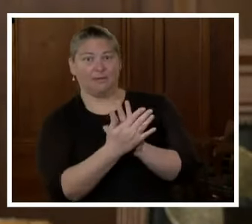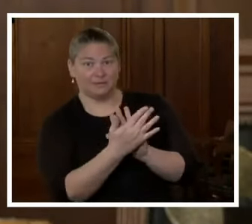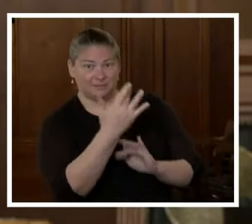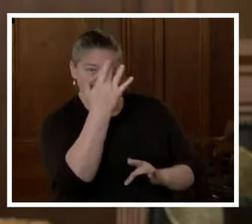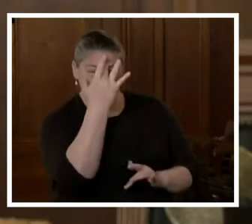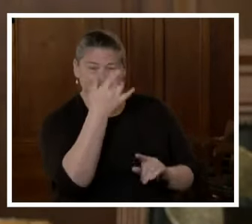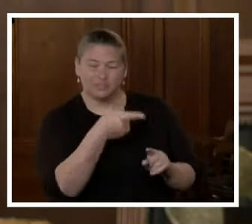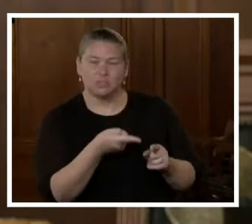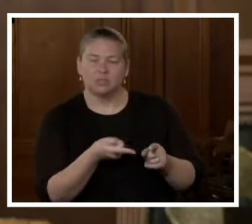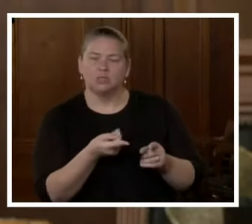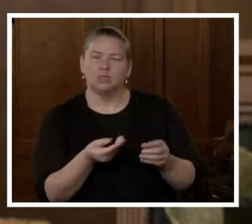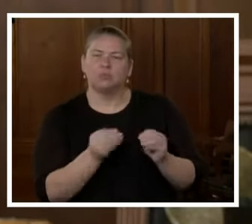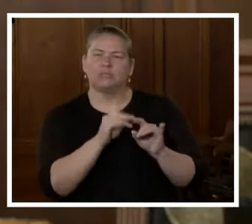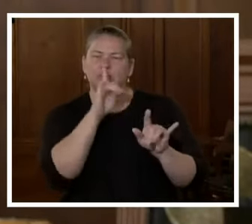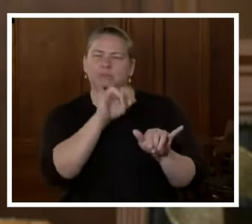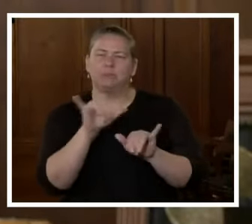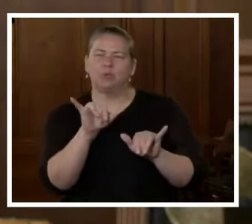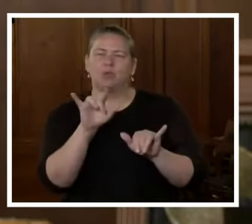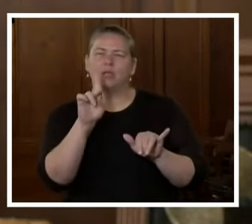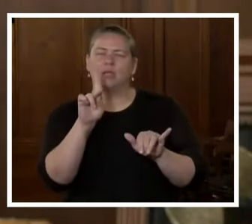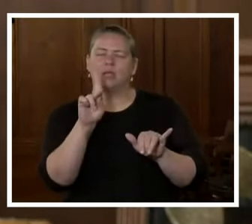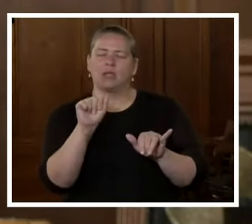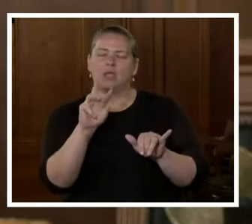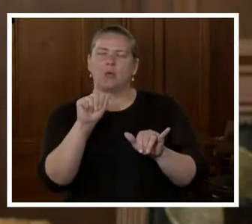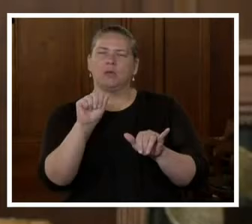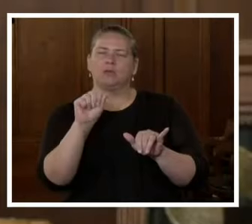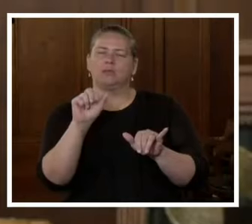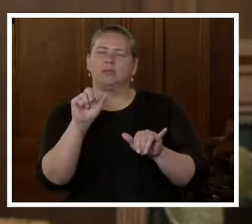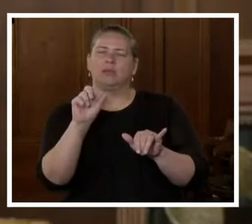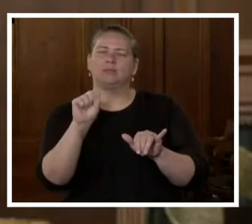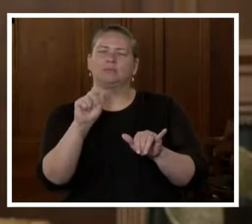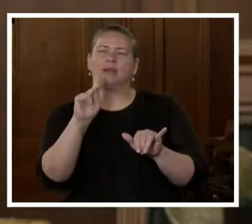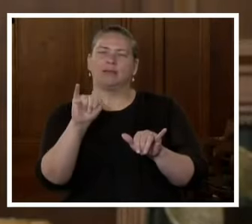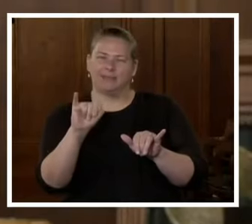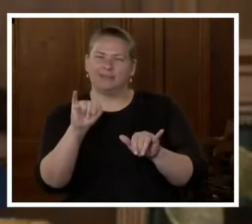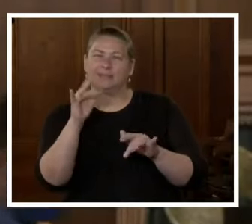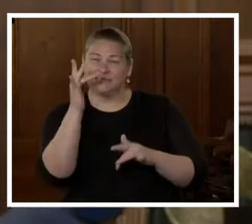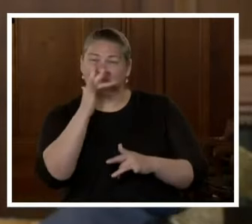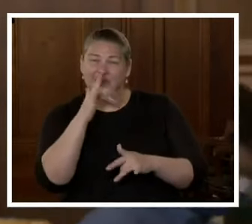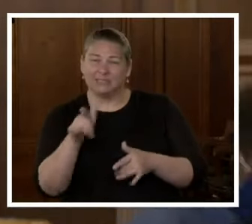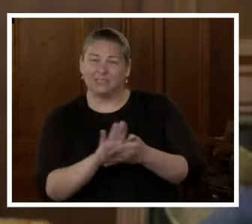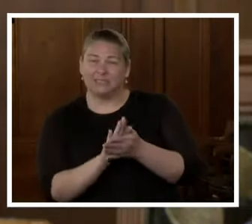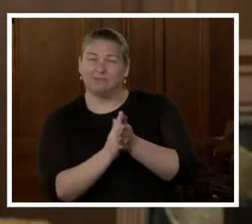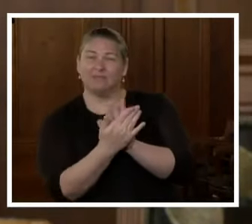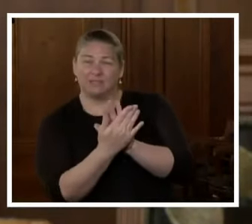DIED AS A RESULT OF WHAT WOULD PRESUMABLY BE HAVE BEEN COVID-19